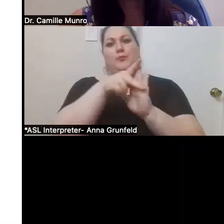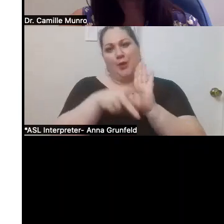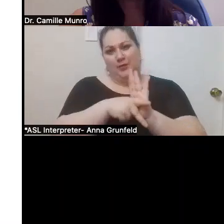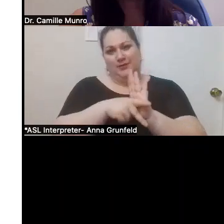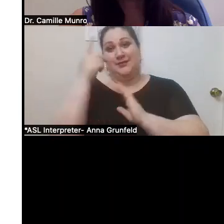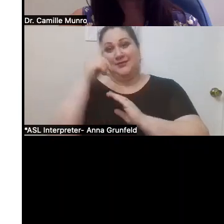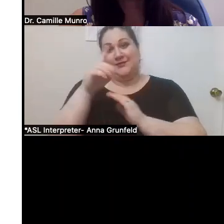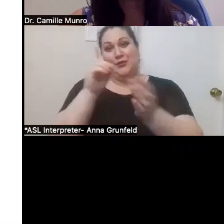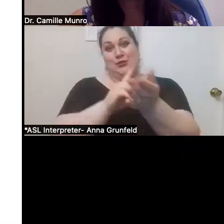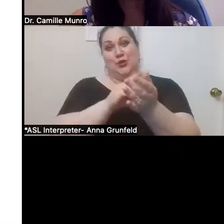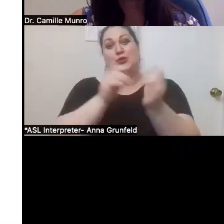Pass it over.